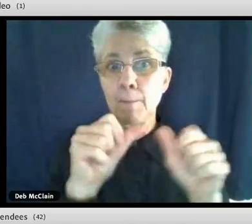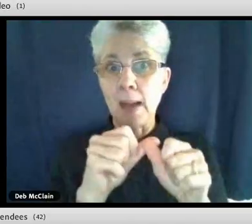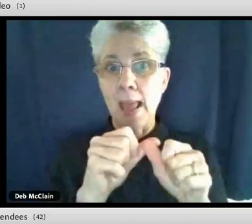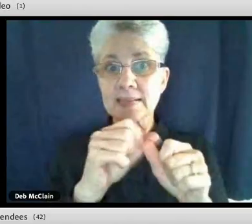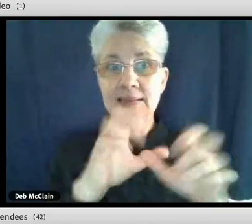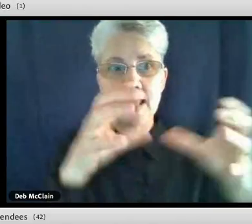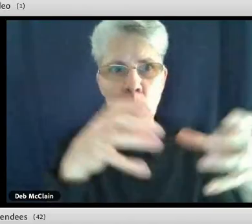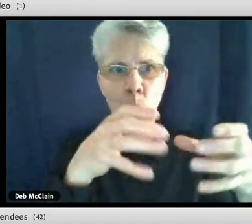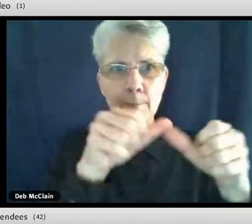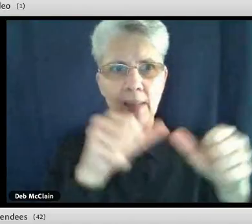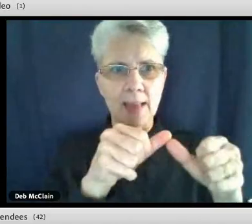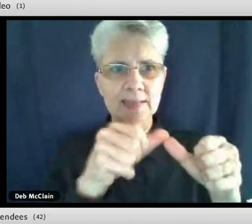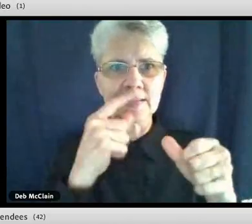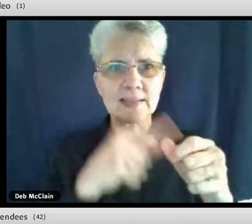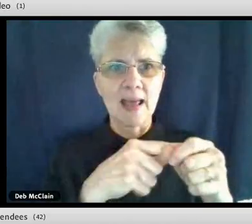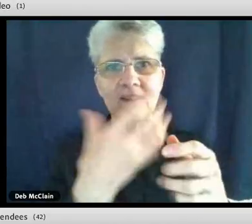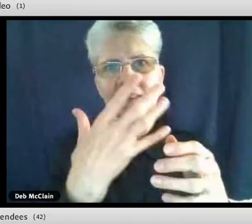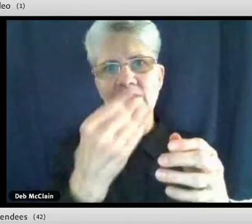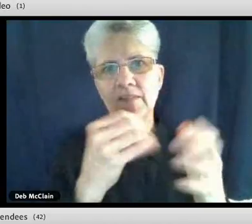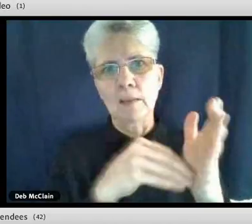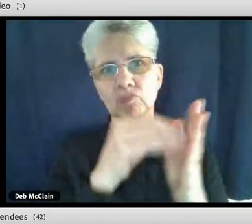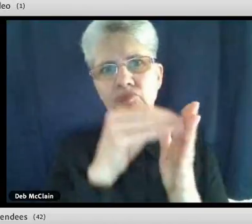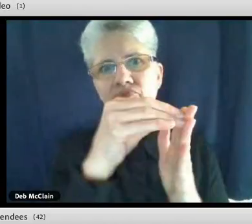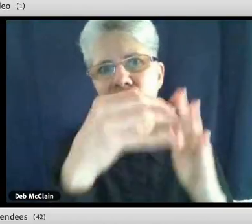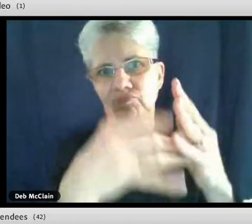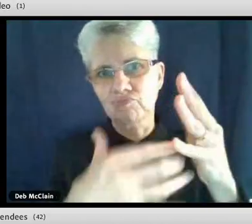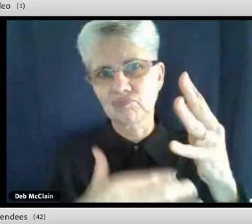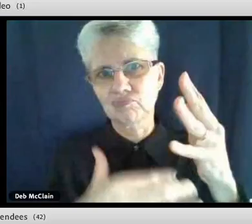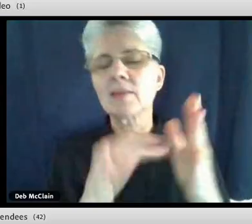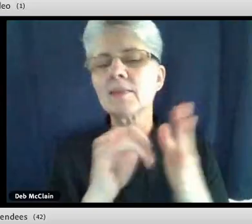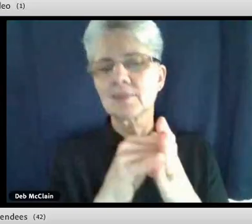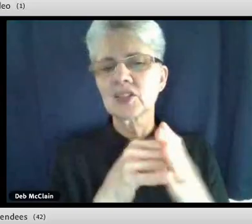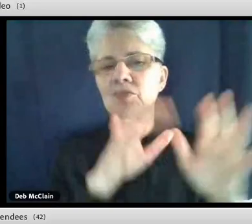instead of linking 50 million sites for you, so that's kind of the plan for today.